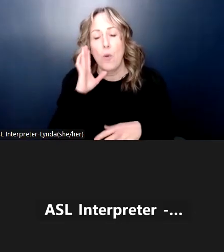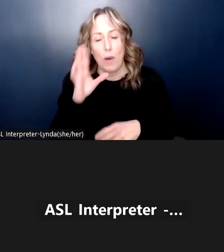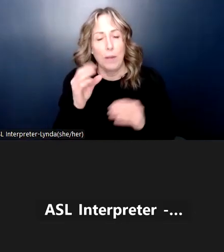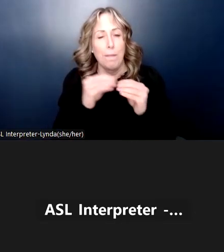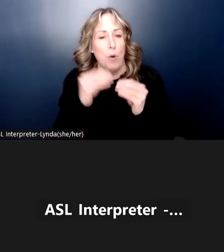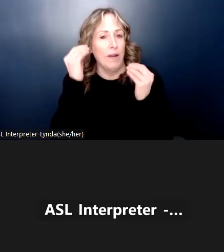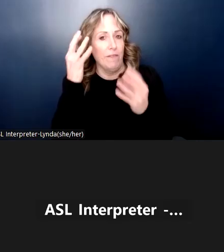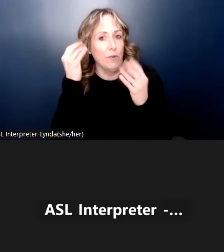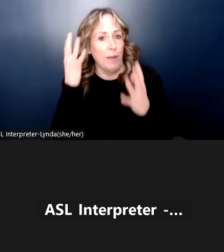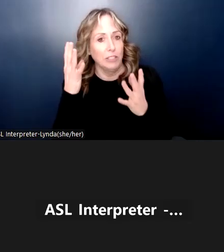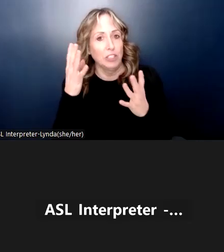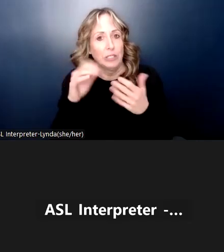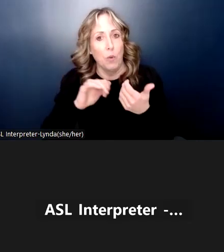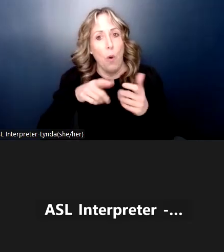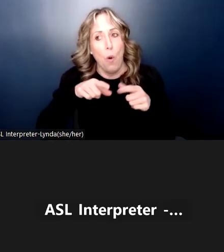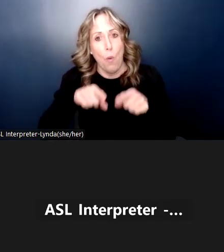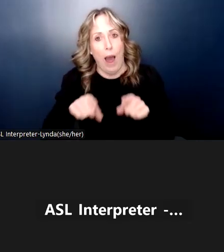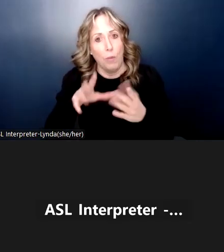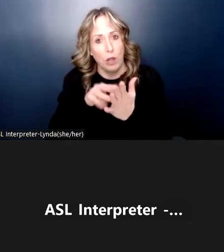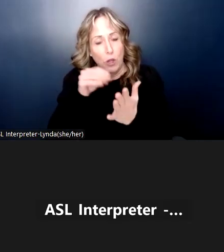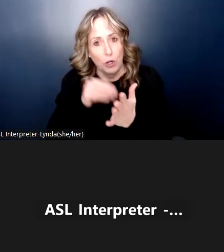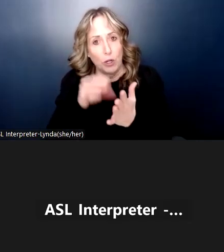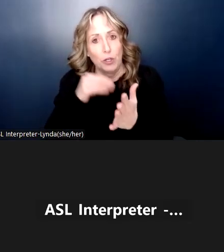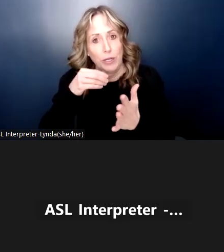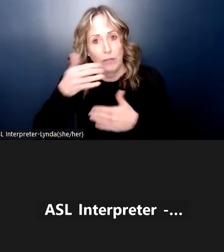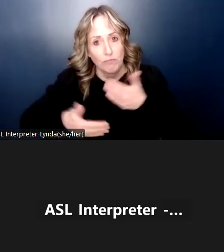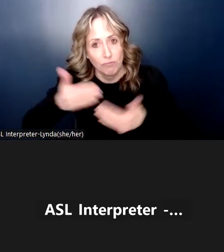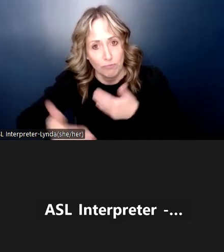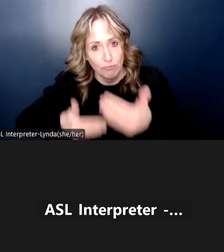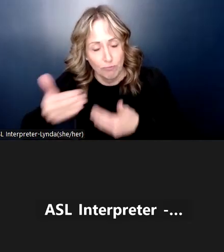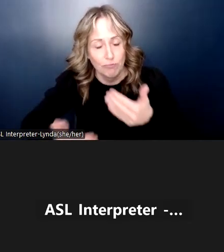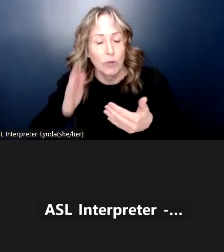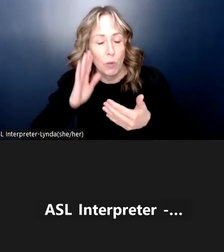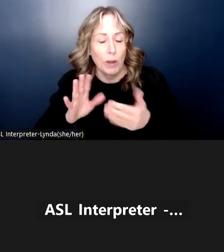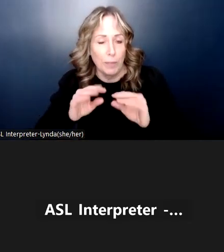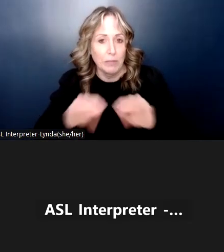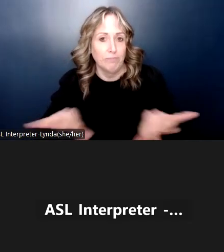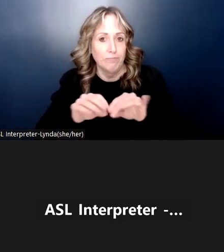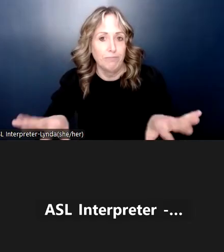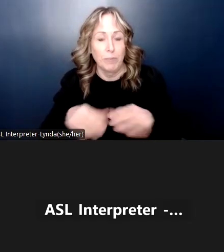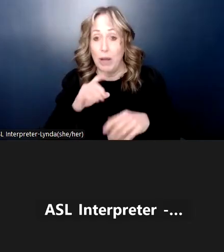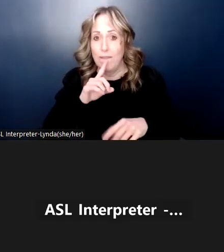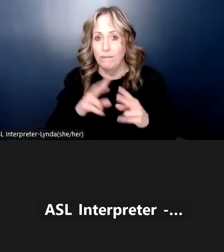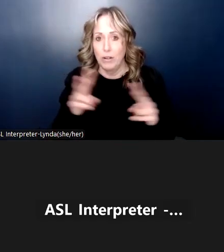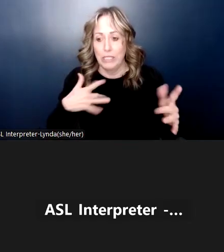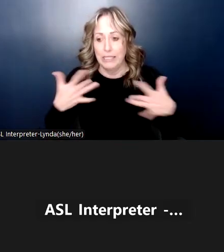as we all kind of grow and learn more about mosaic, about how we can stuff. But it is very exciting to have a.